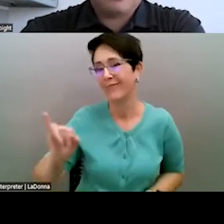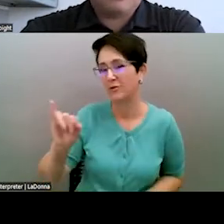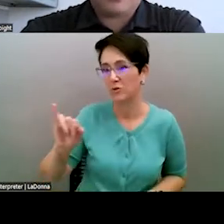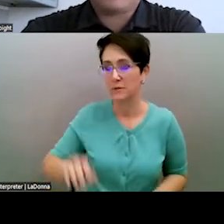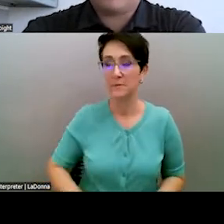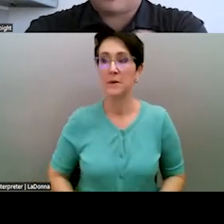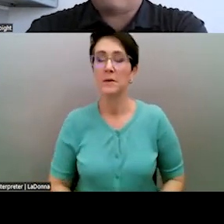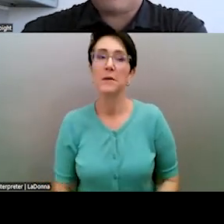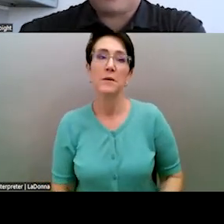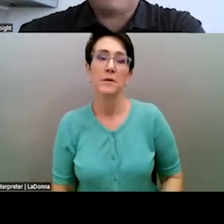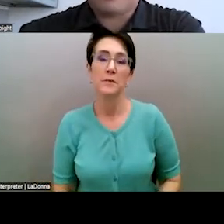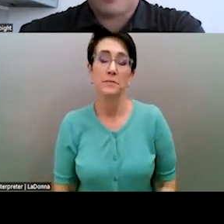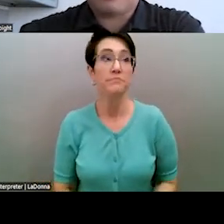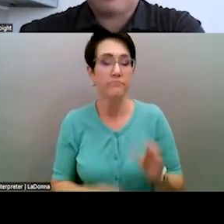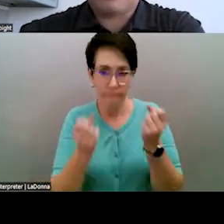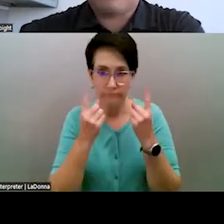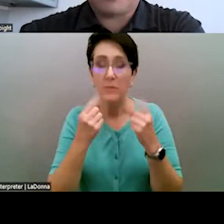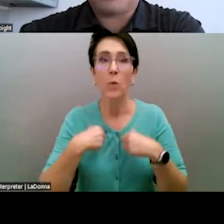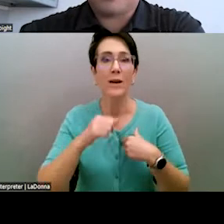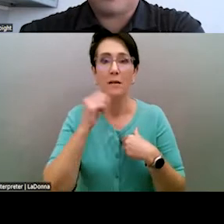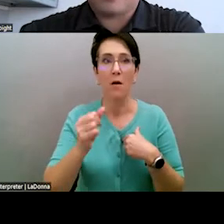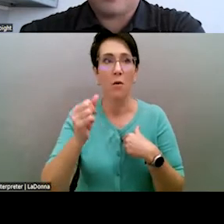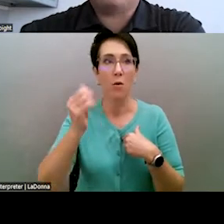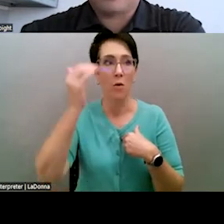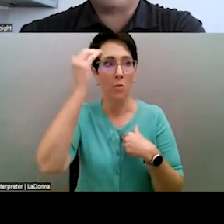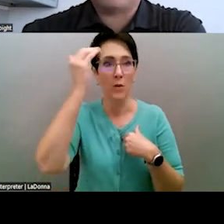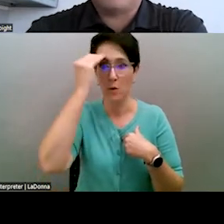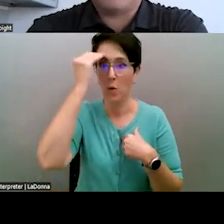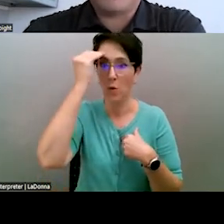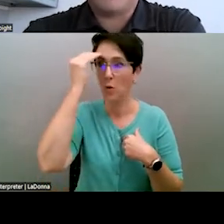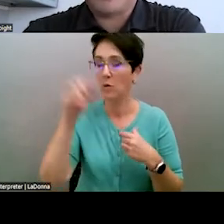WE ALSO KNOW NOT EVERYBODY COMES IN, THROUGH AN EMERGENT, YEAH, 70% WHAT I SAID.